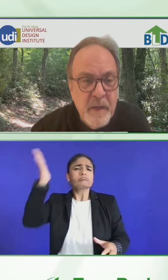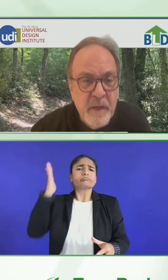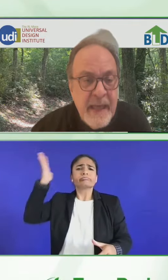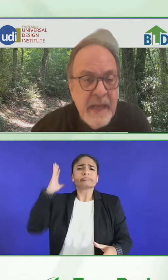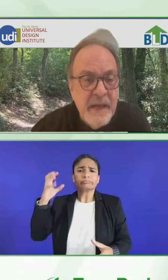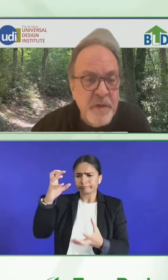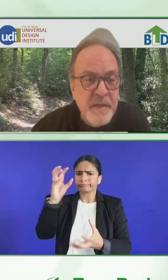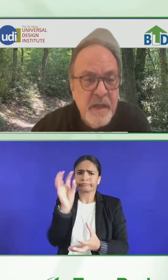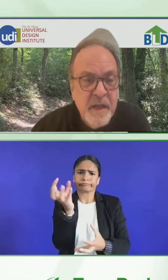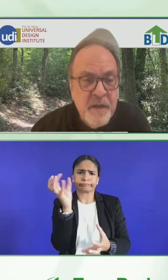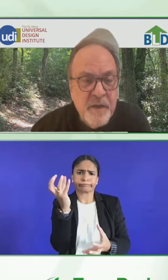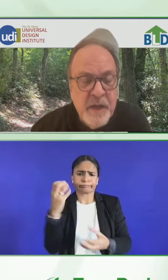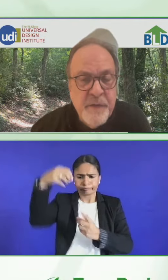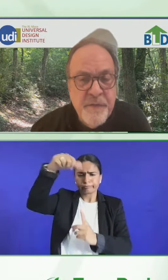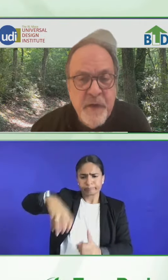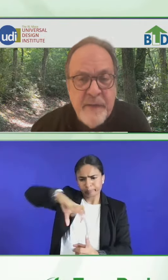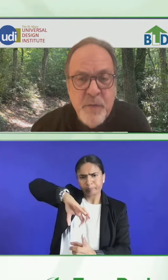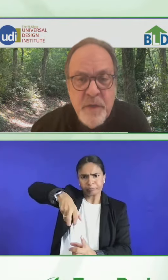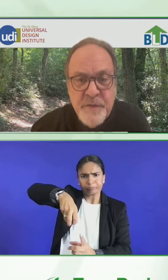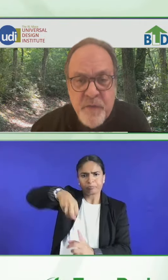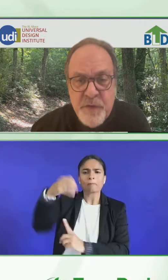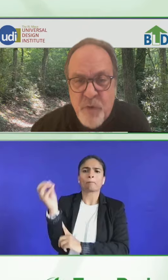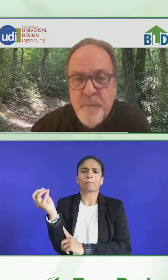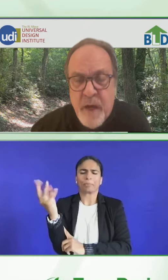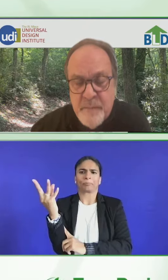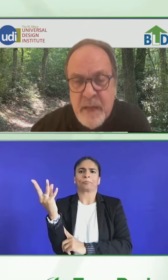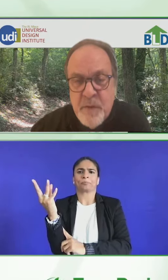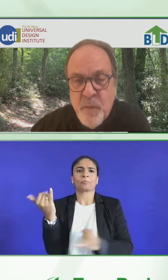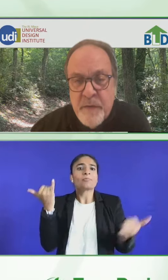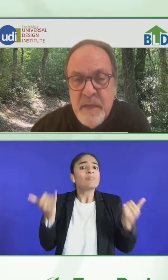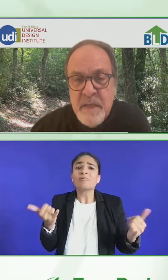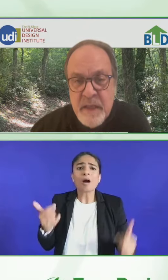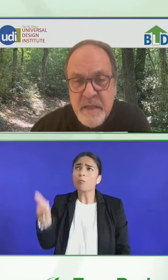And of course everyone's first robot might be one of these things,